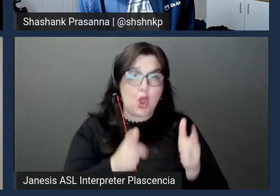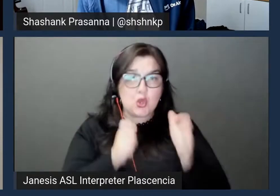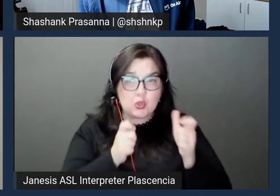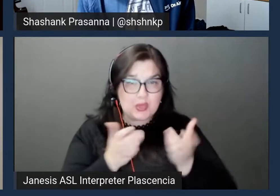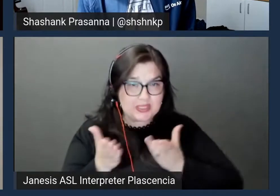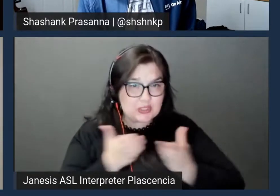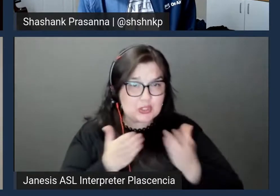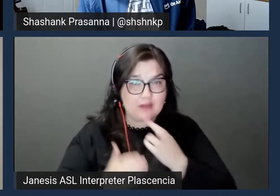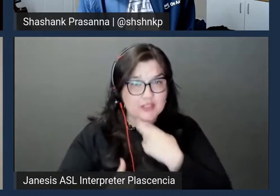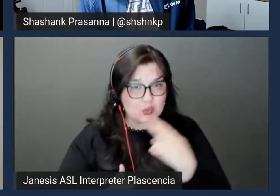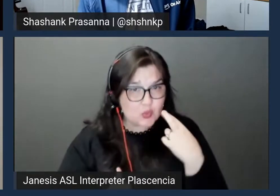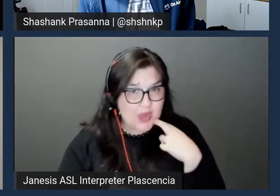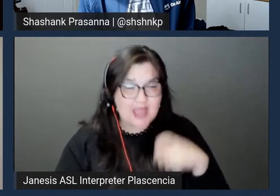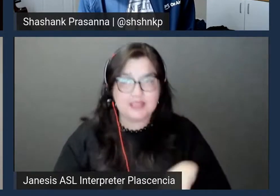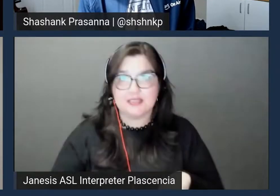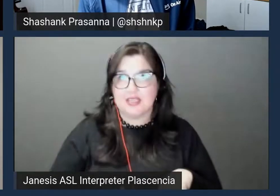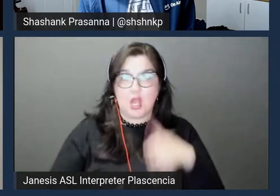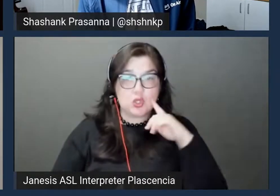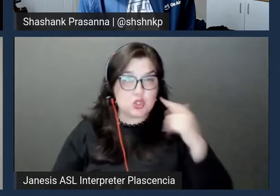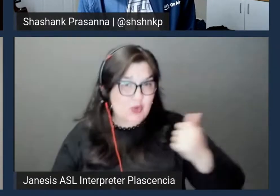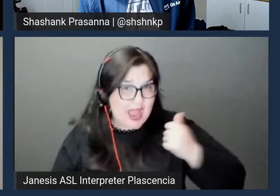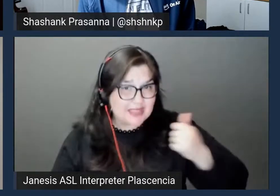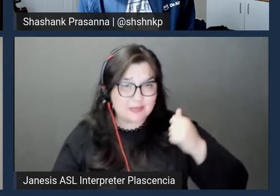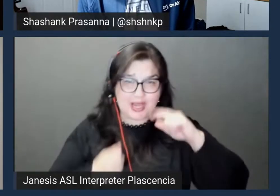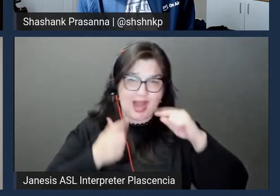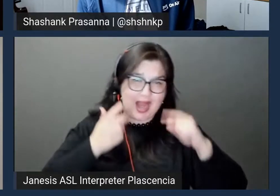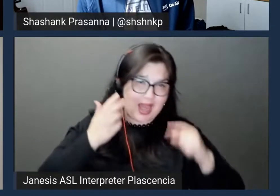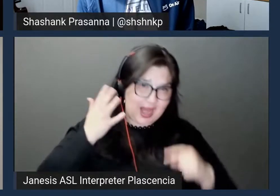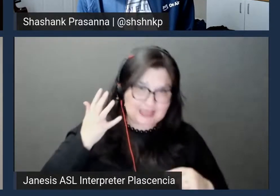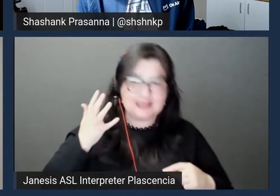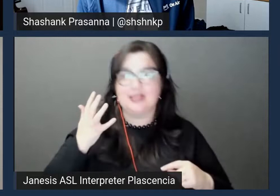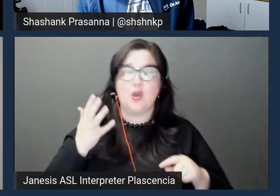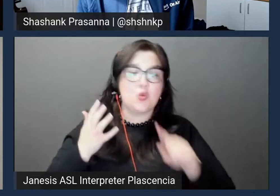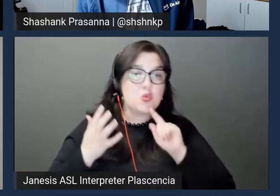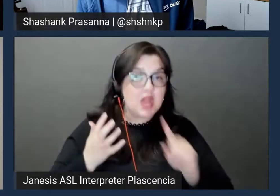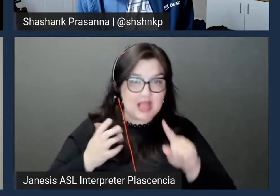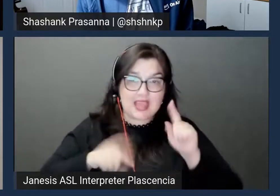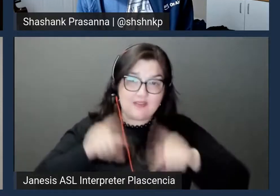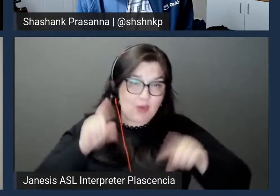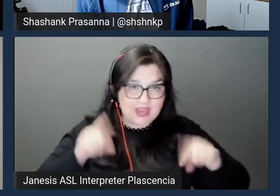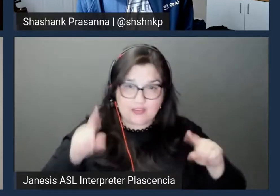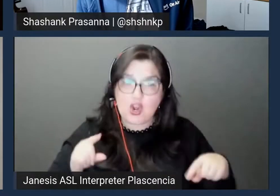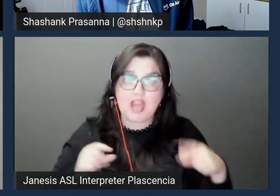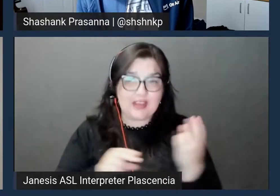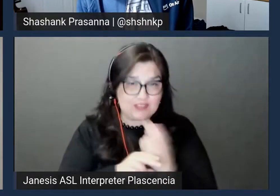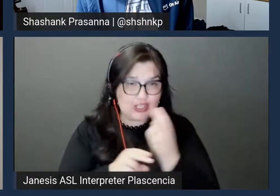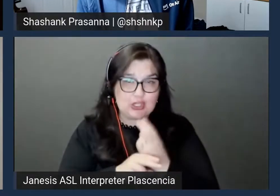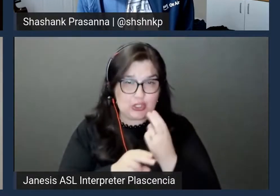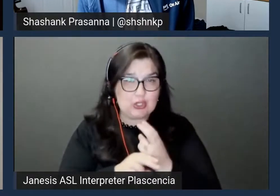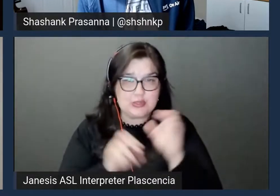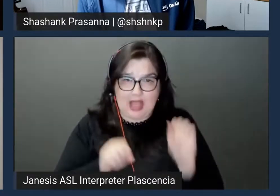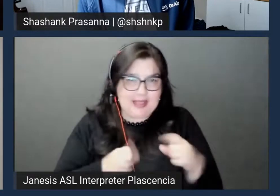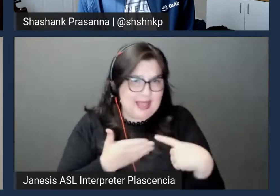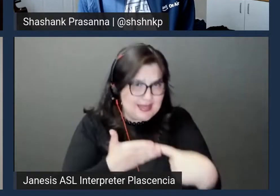we have customers in transportation, et cetera. Wide variety of use cases. Happy to get into the details of each one of them.